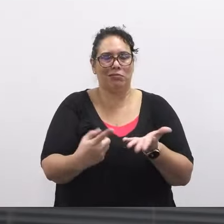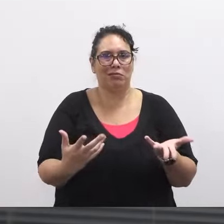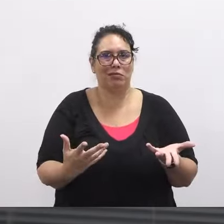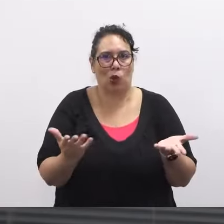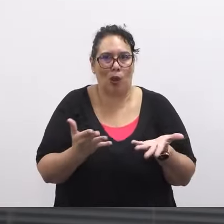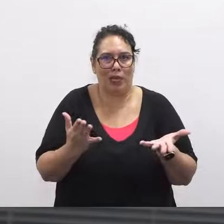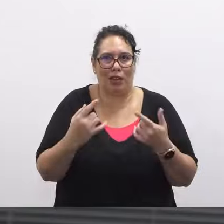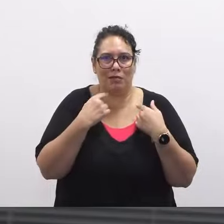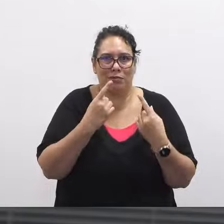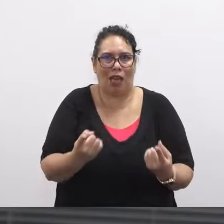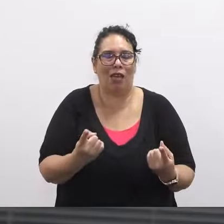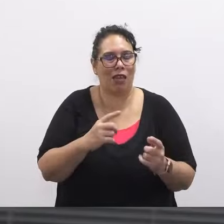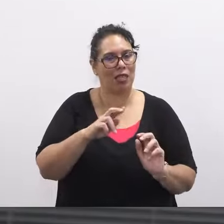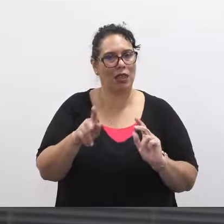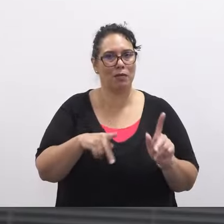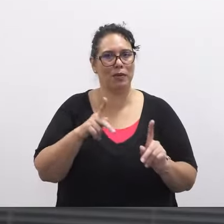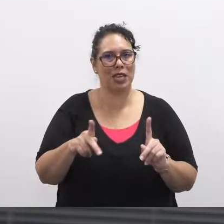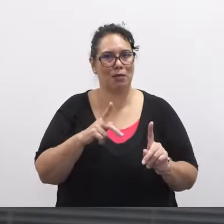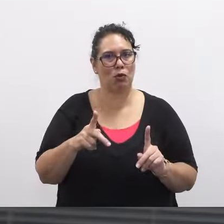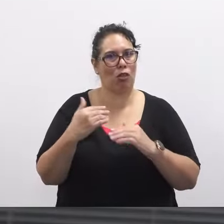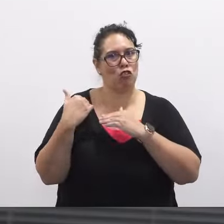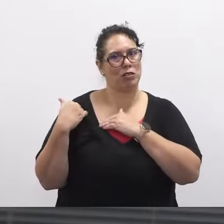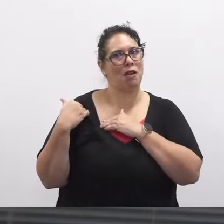that the people that are being held responsible